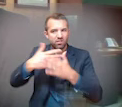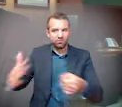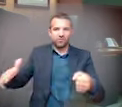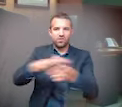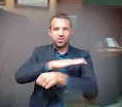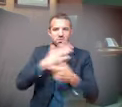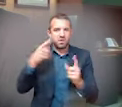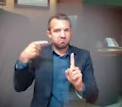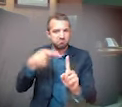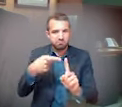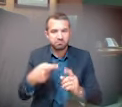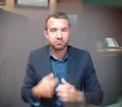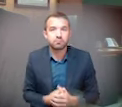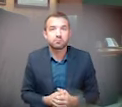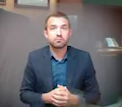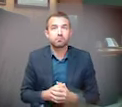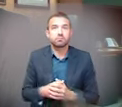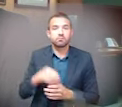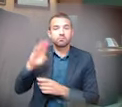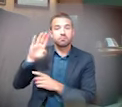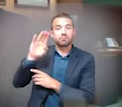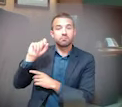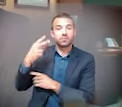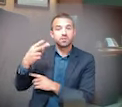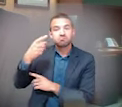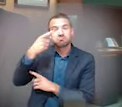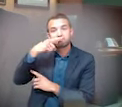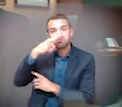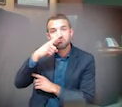So Beth, I'd actually like to ask, if you wouldn't mind, giving us just